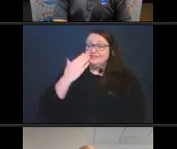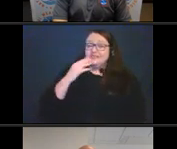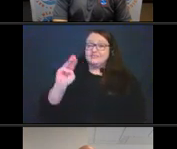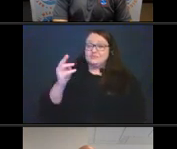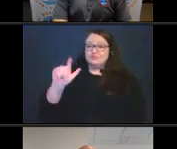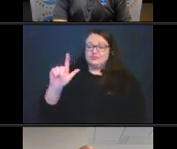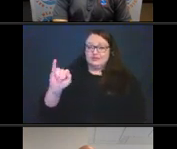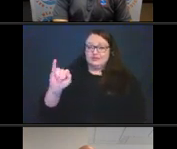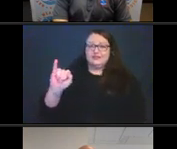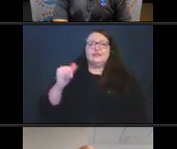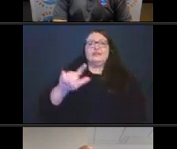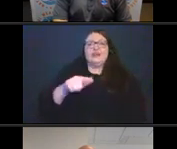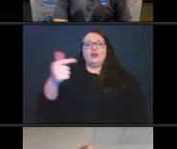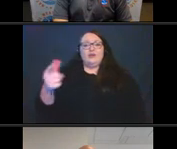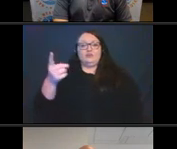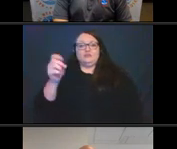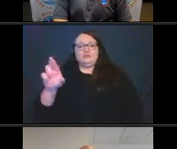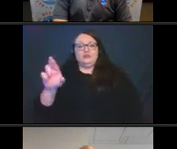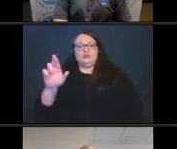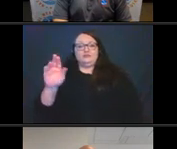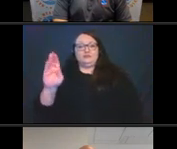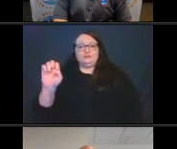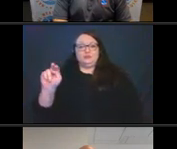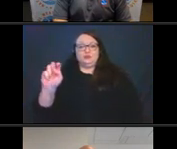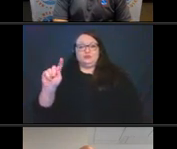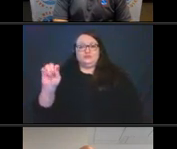Dr. Ari Bernstein, Director of the National Center for Environmental